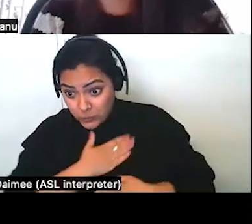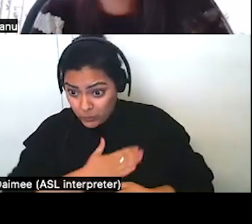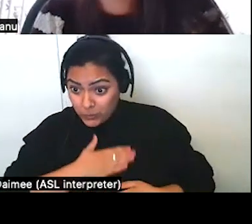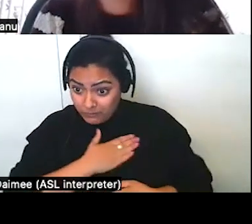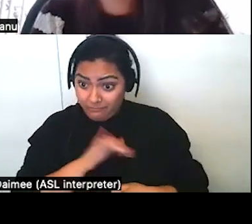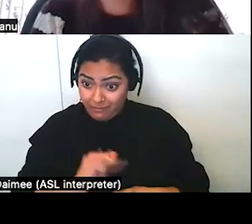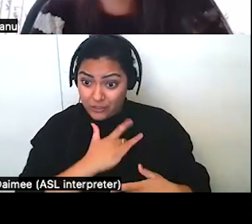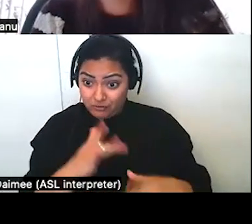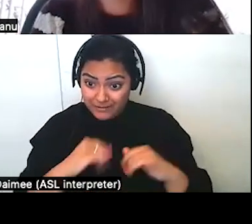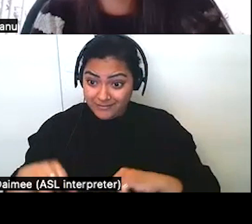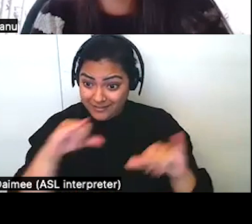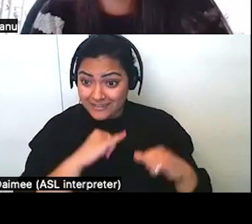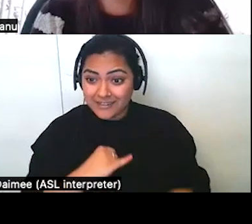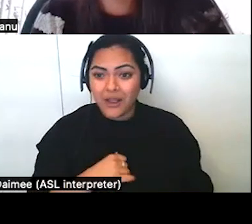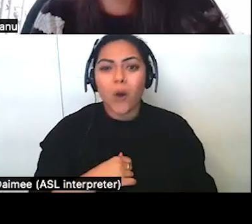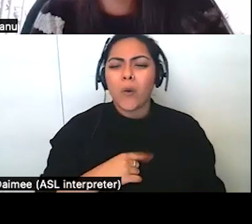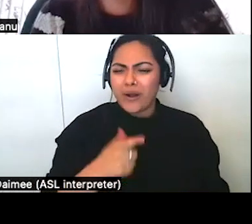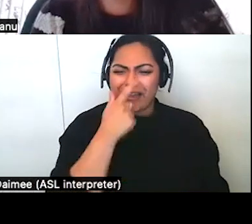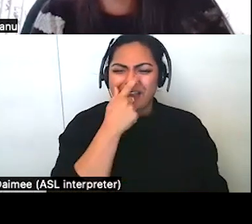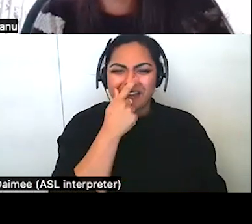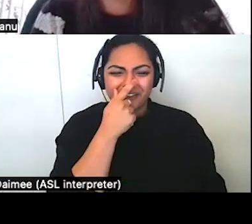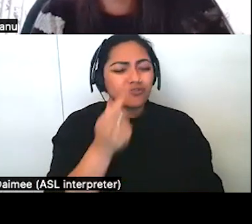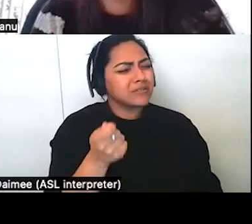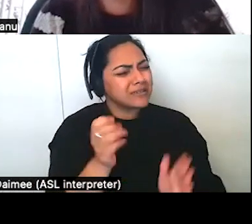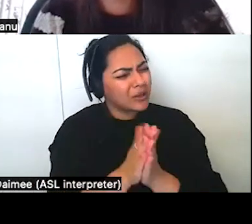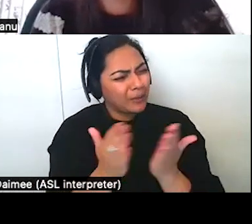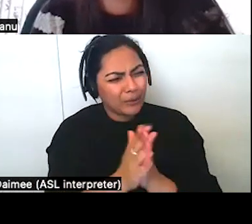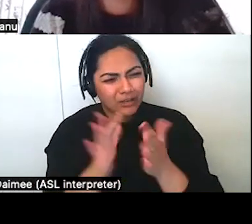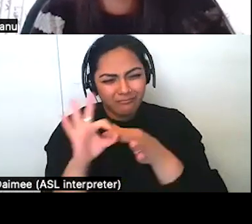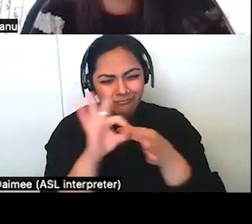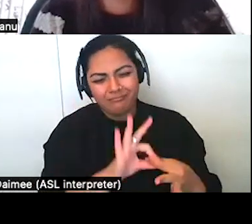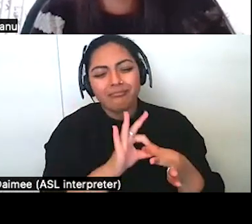Ooh, there's, like, some interesting books for individuals who are pregnant,